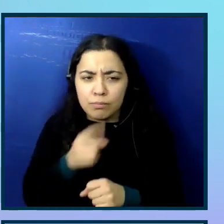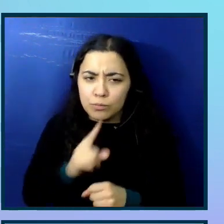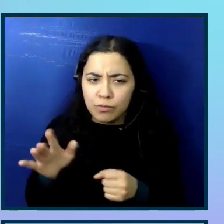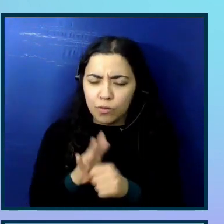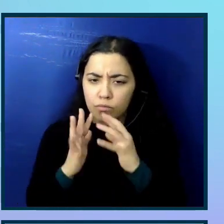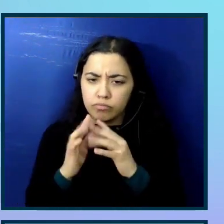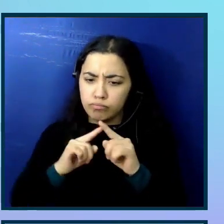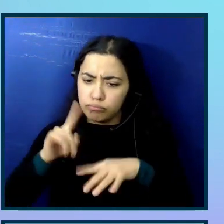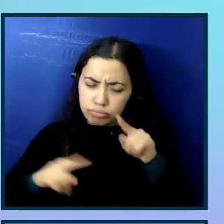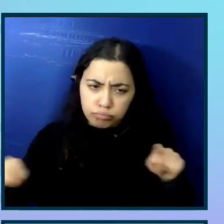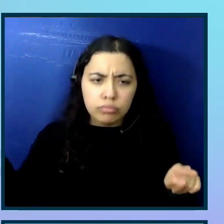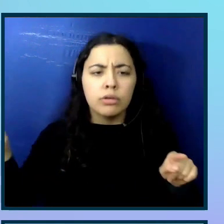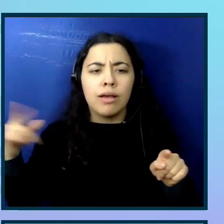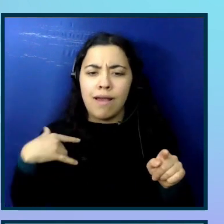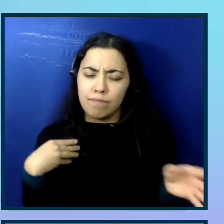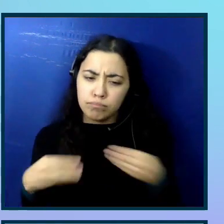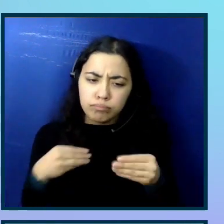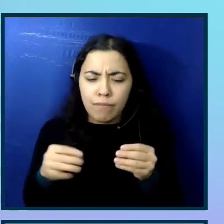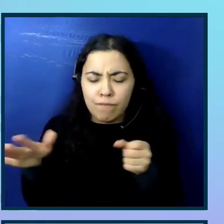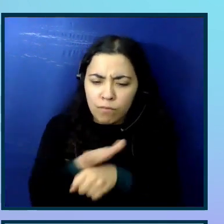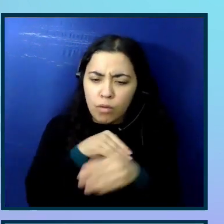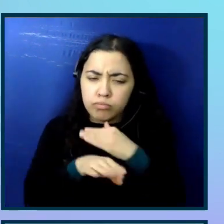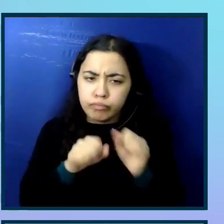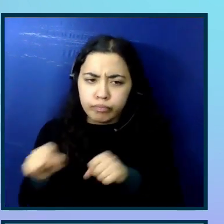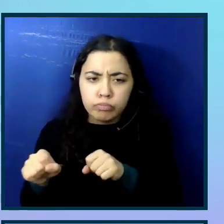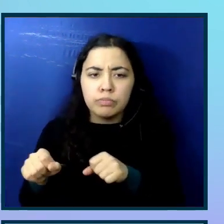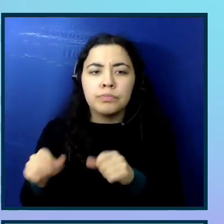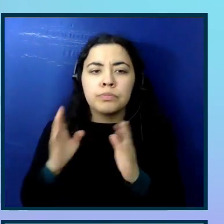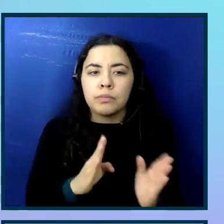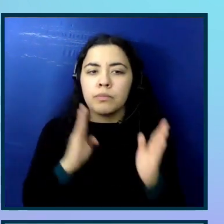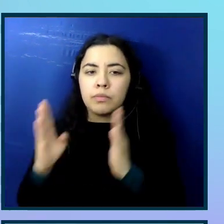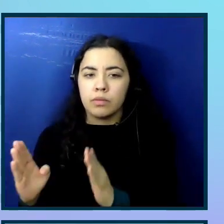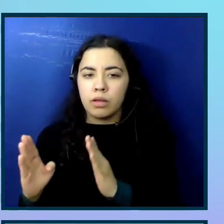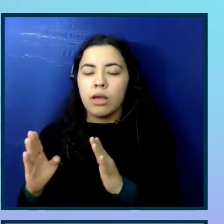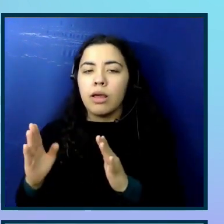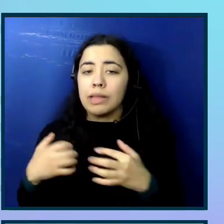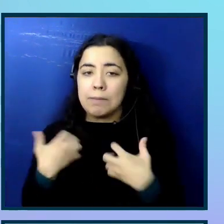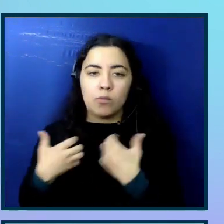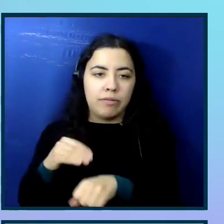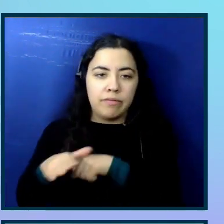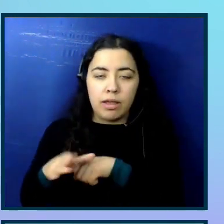and with that flexibility, we're still accessible. And then what's the emotional impact that we want our end users to think